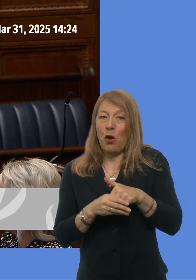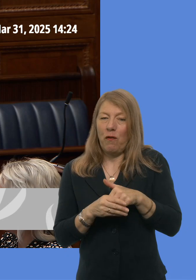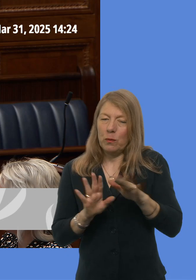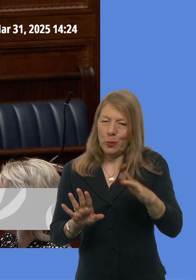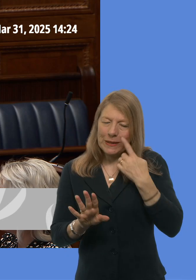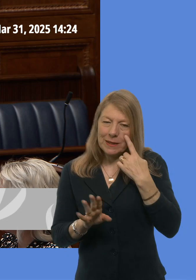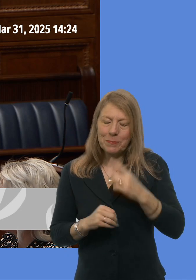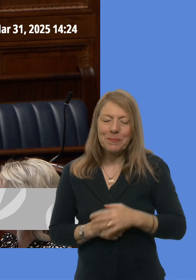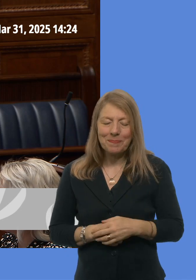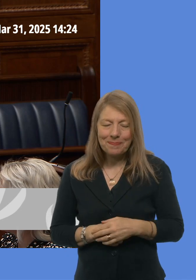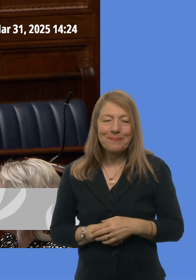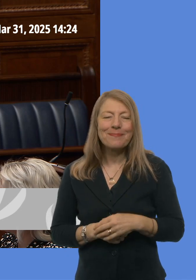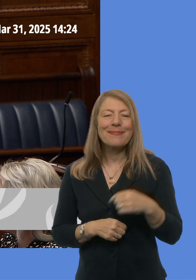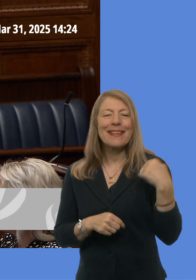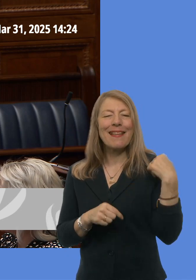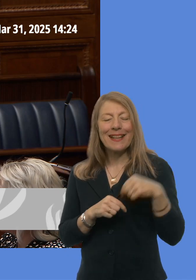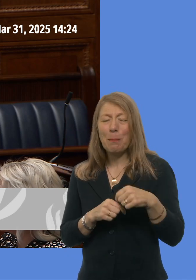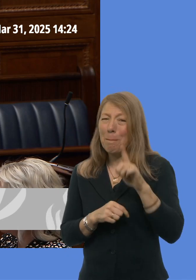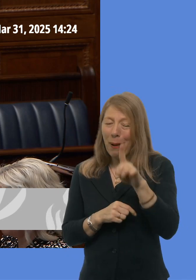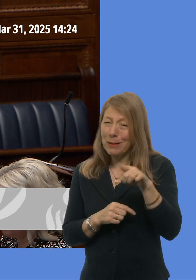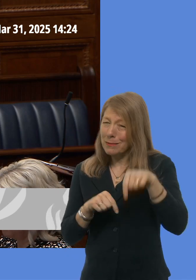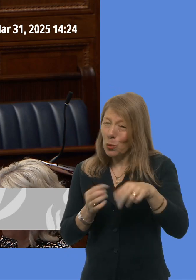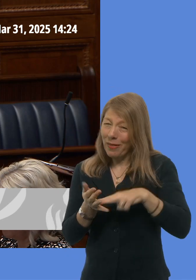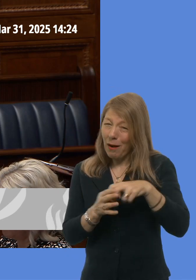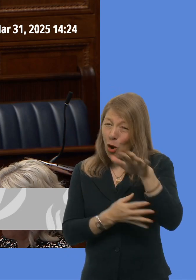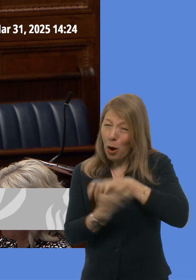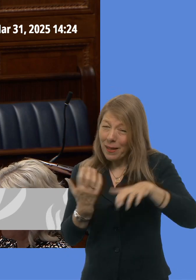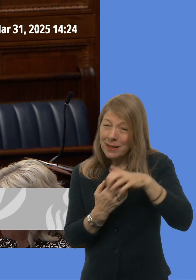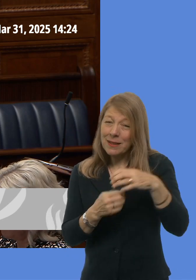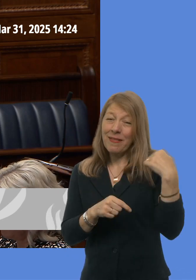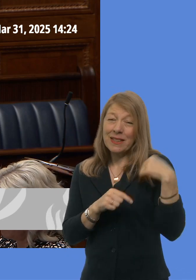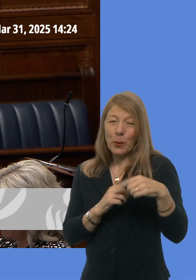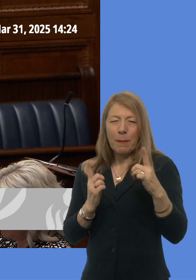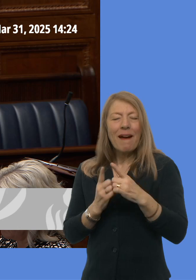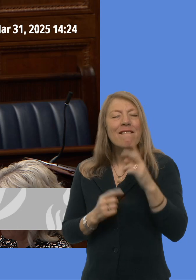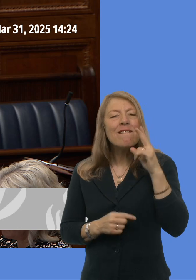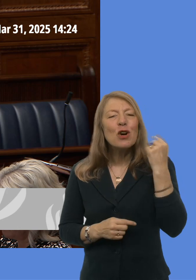we met with the French ambassador and the German ambassador to the UK. I took the opportunity to raise to both